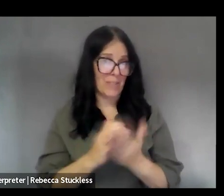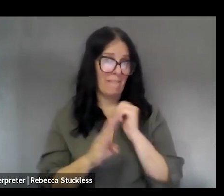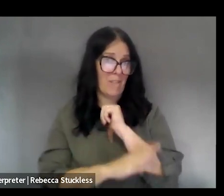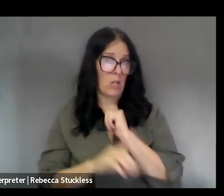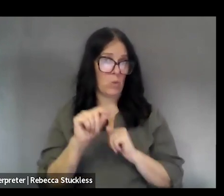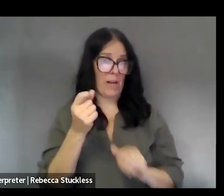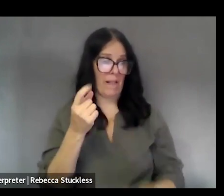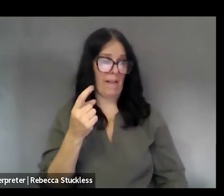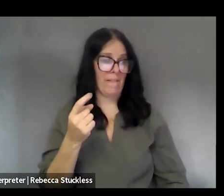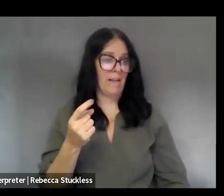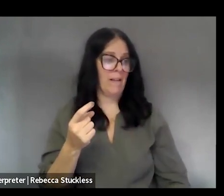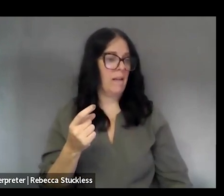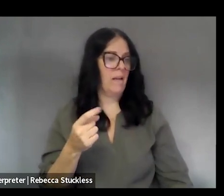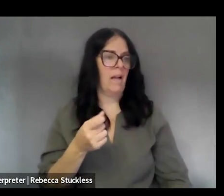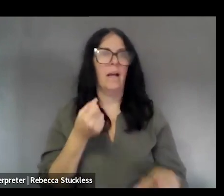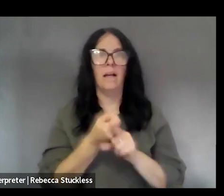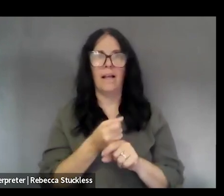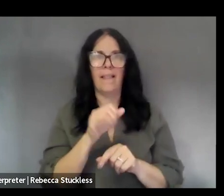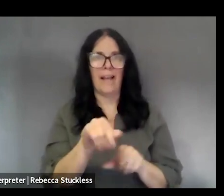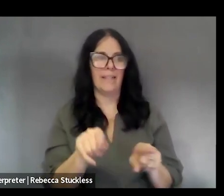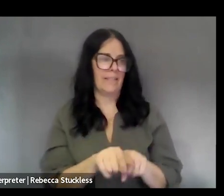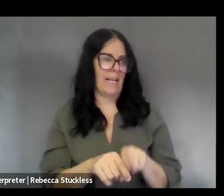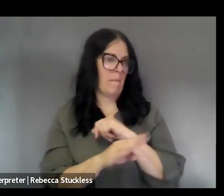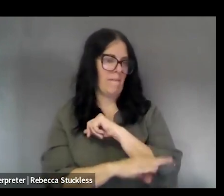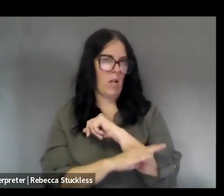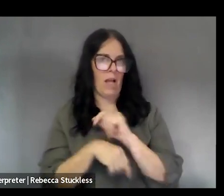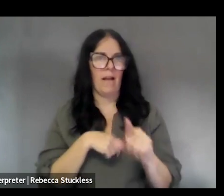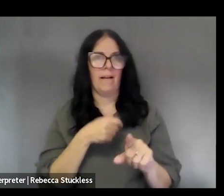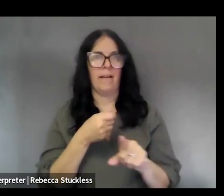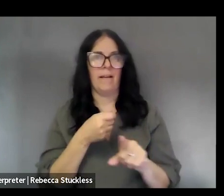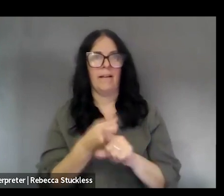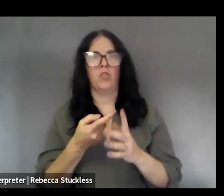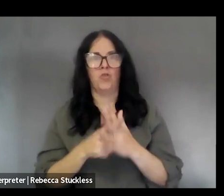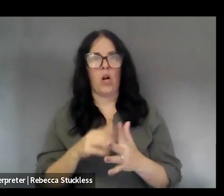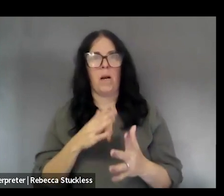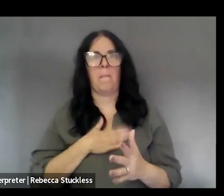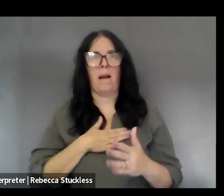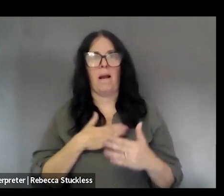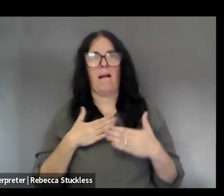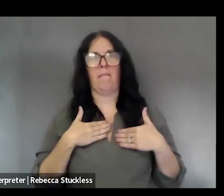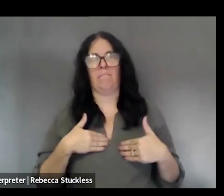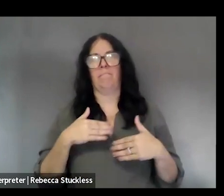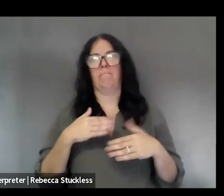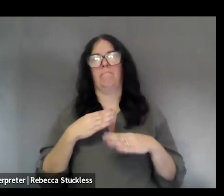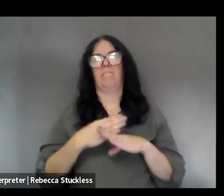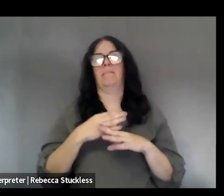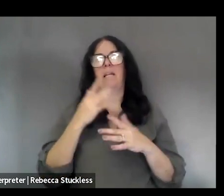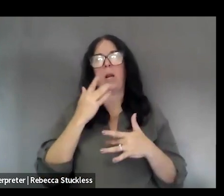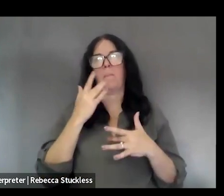the fall that I was experiencing most of the onset of my autoimmune disease. At the time, I did